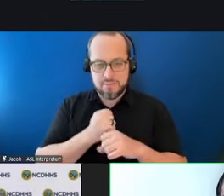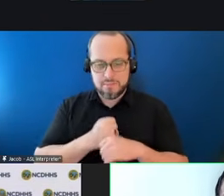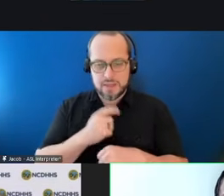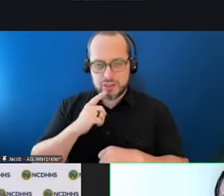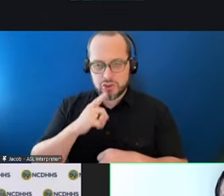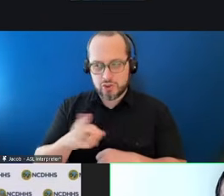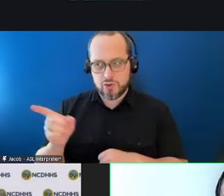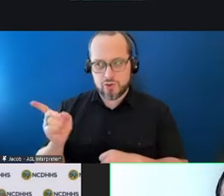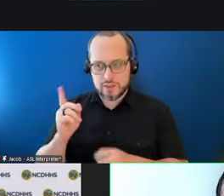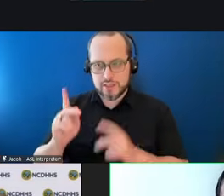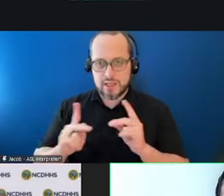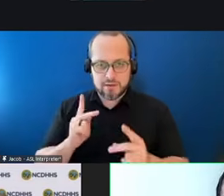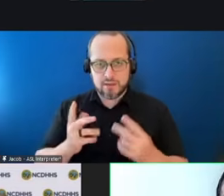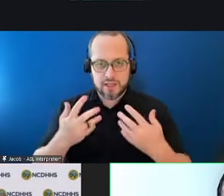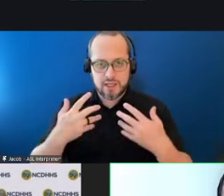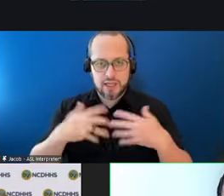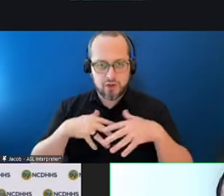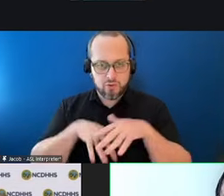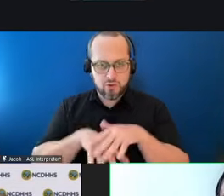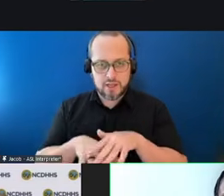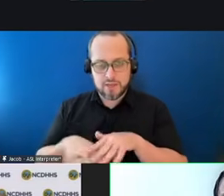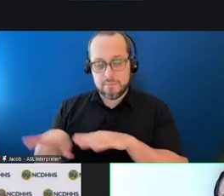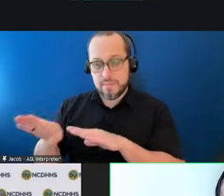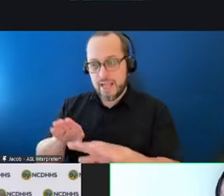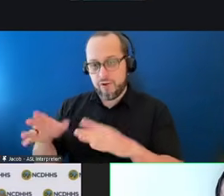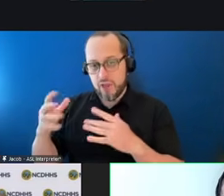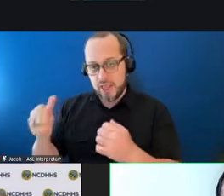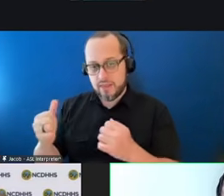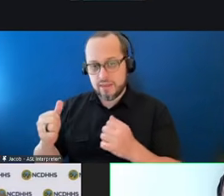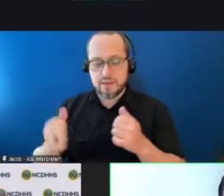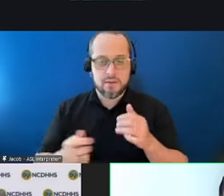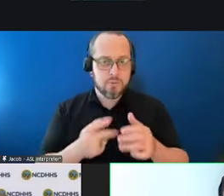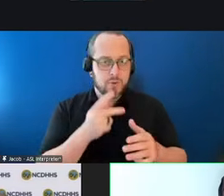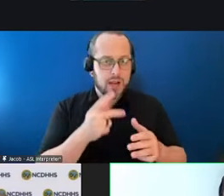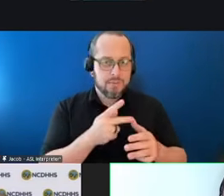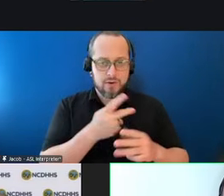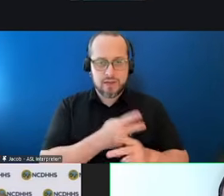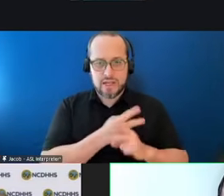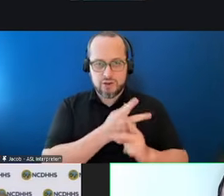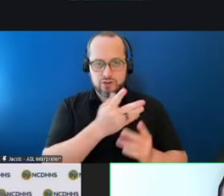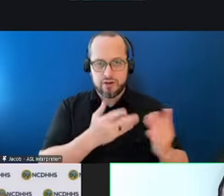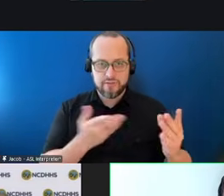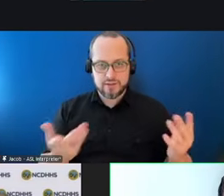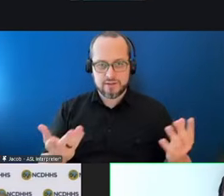integrates both behavioral health and primary care services. Maggie, is there anything you'd like to